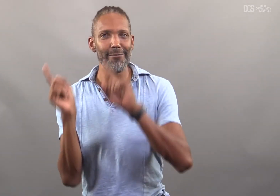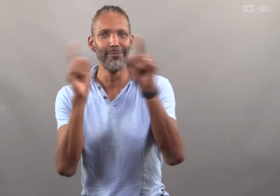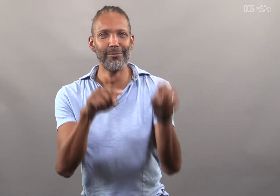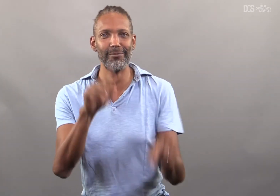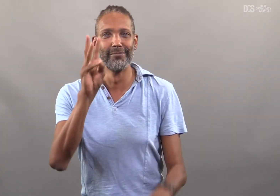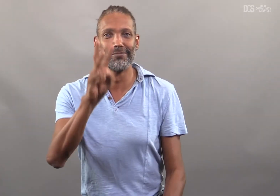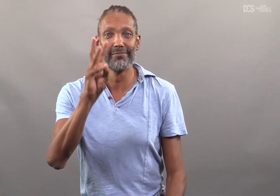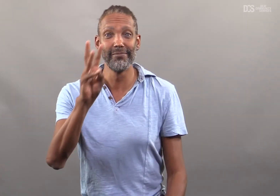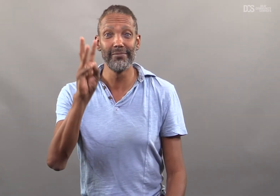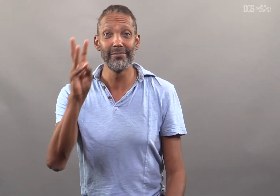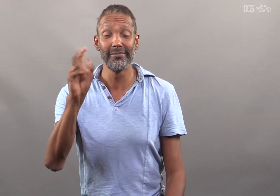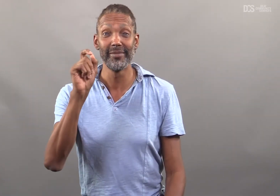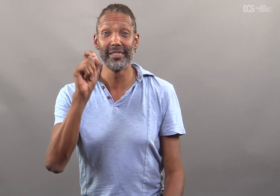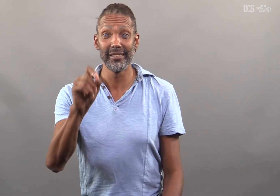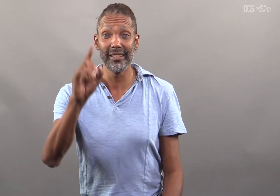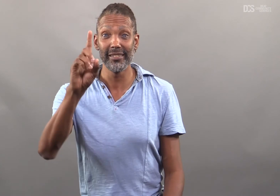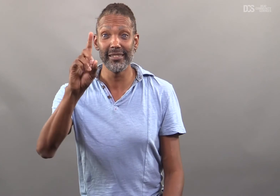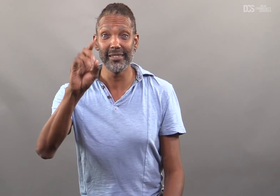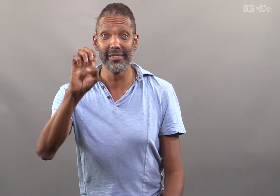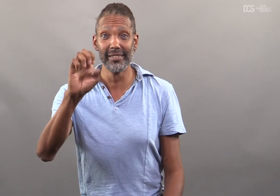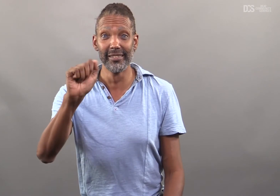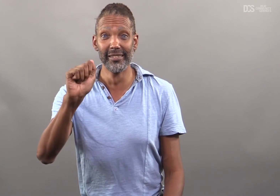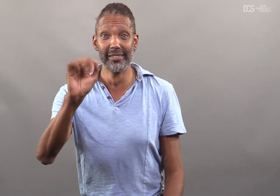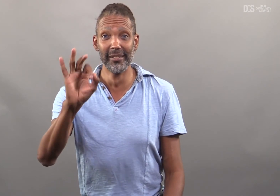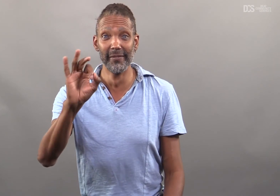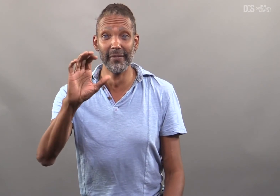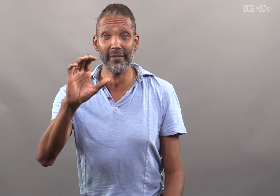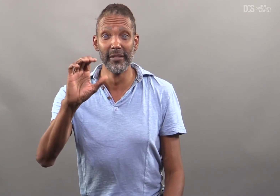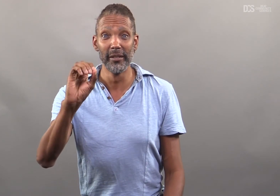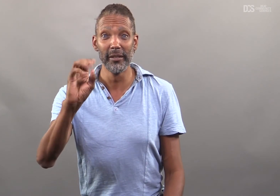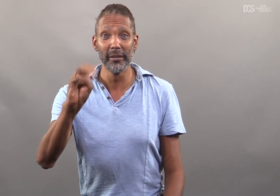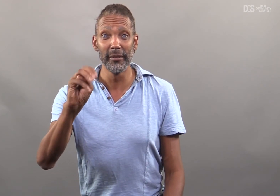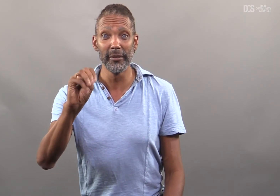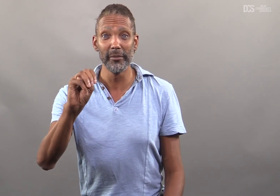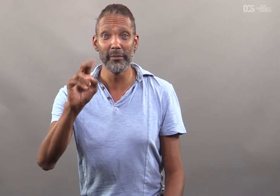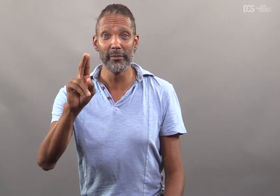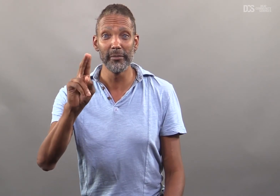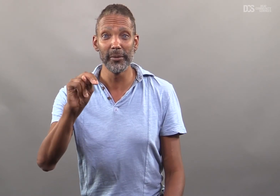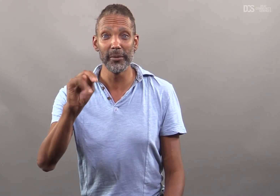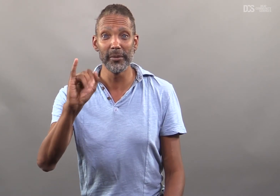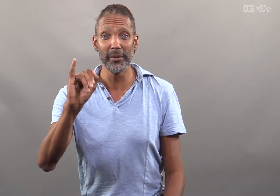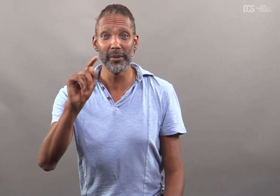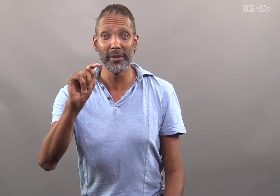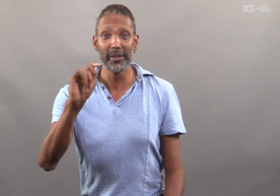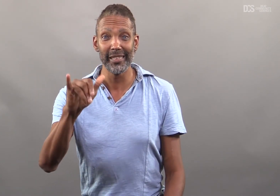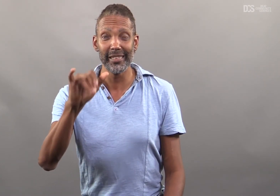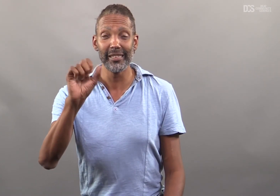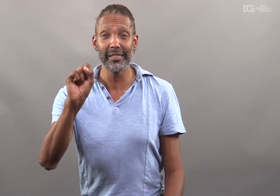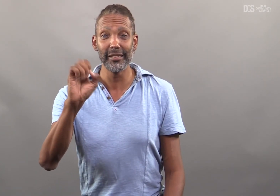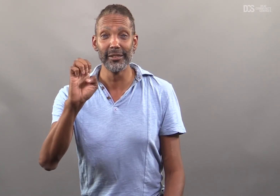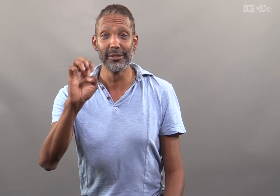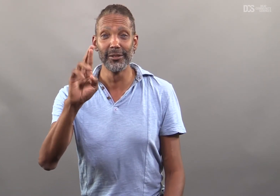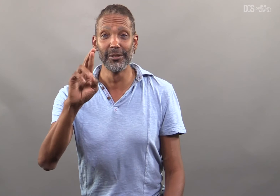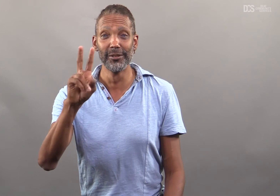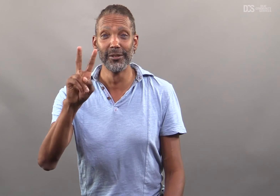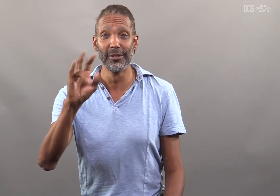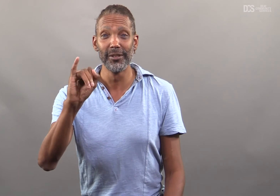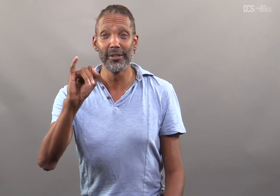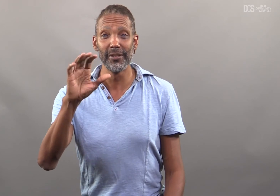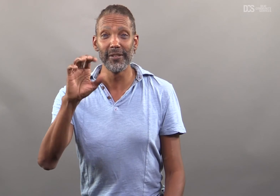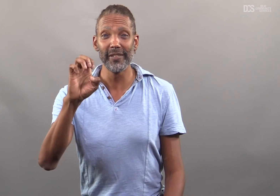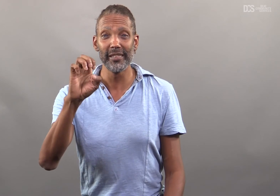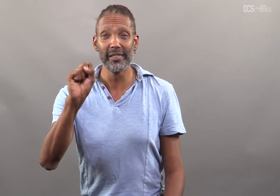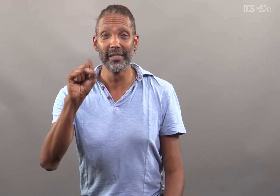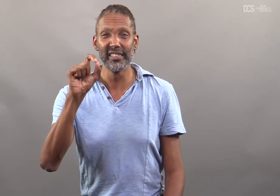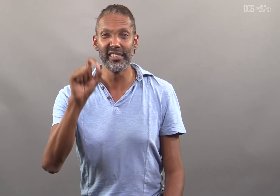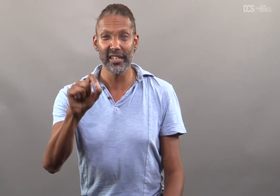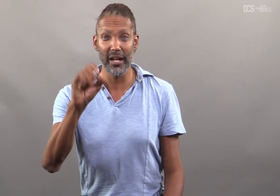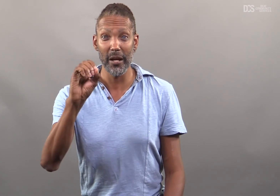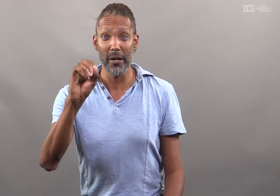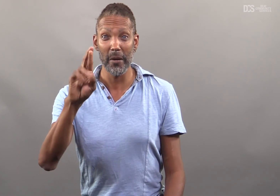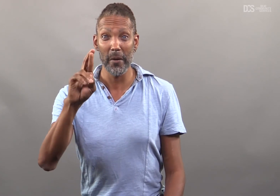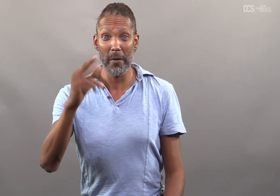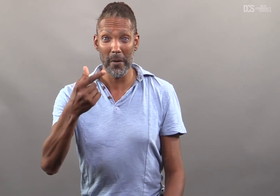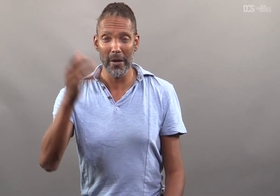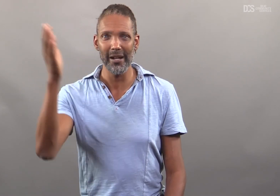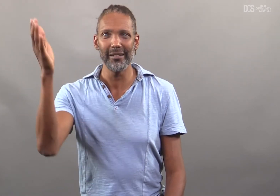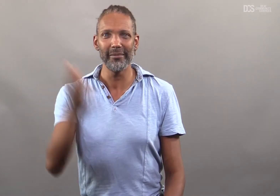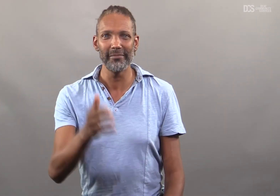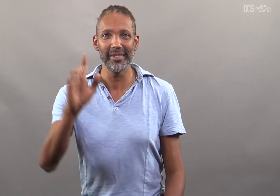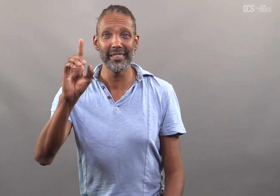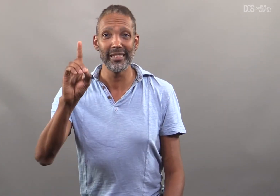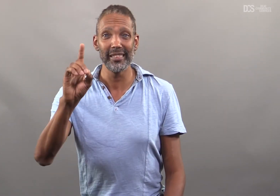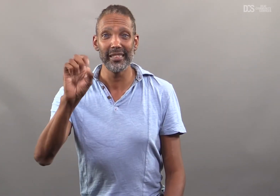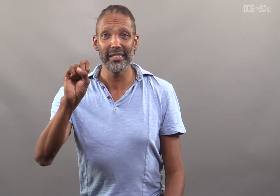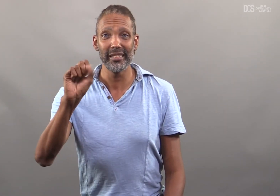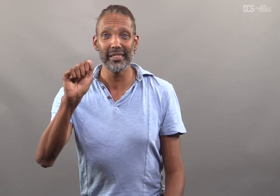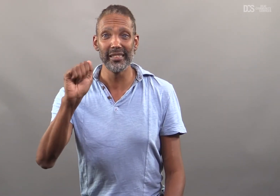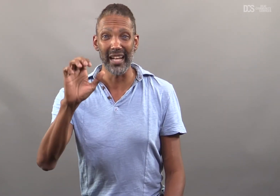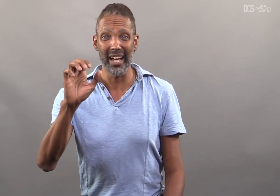Visit https://deafcommunityservices.org/dsac/